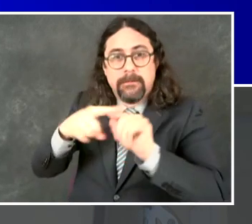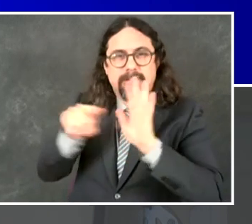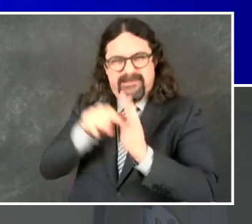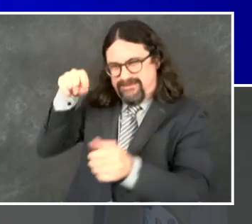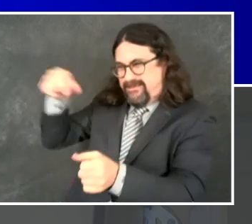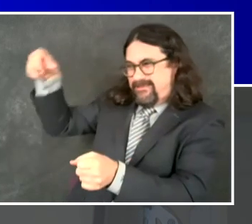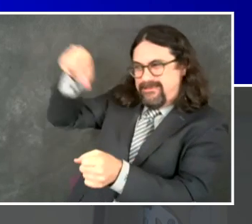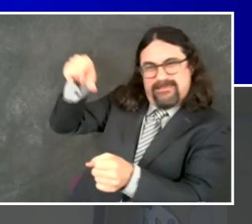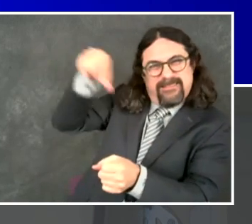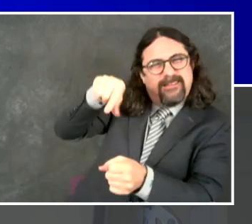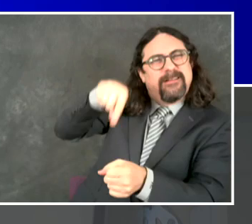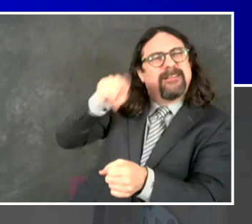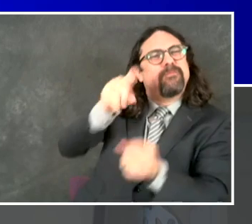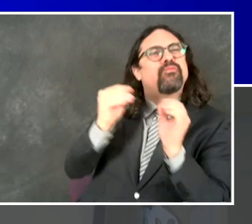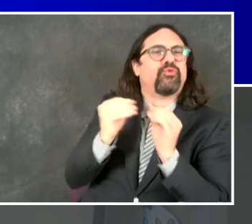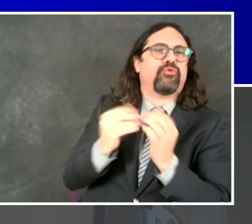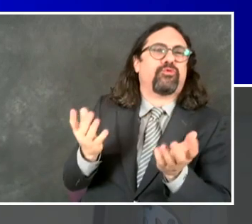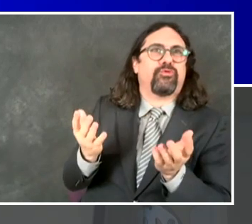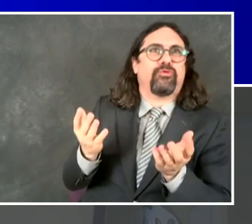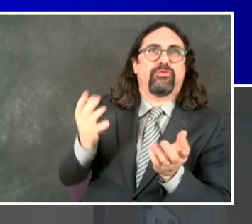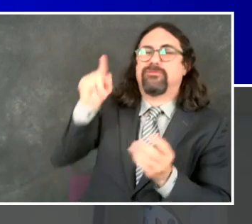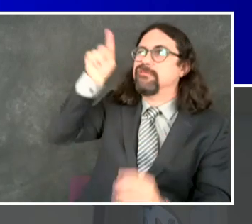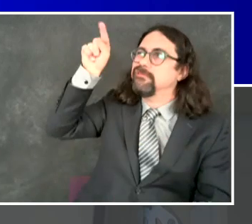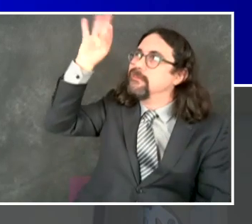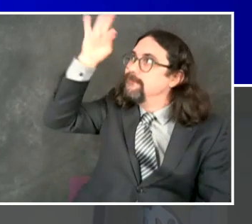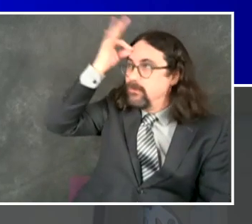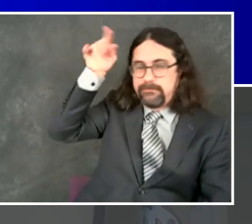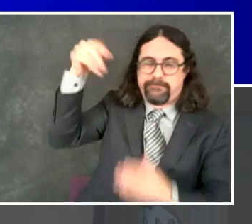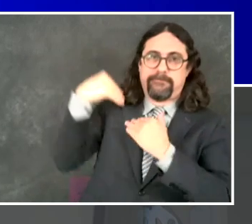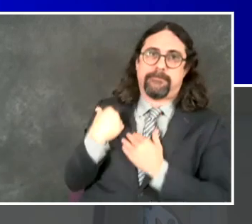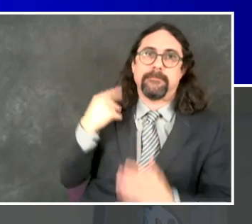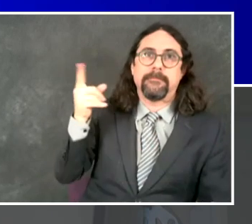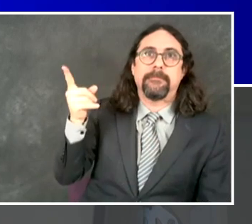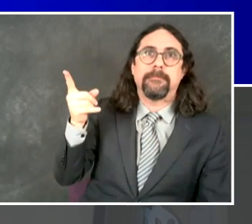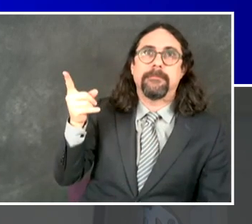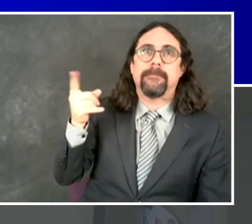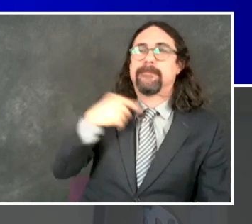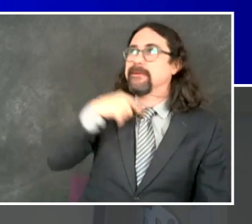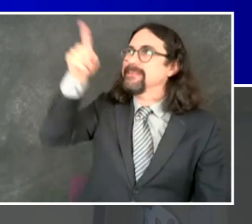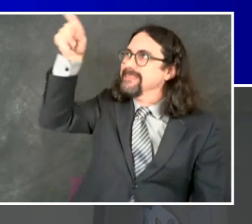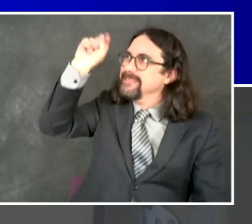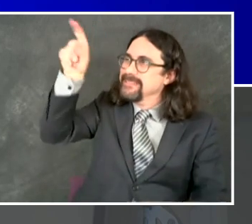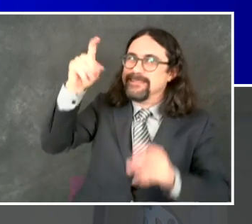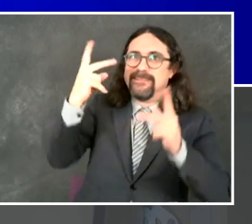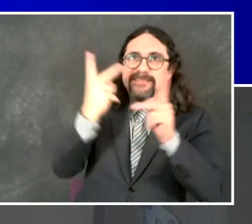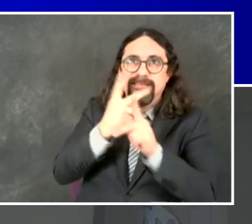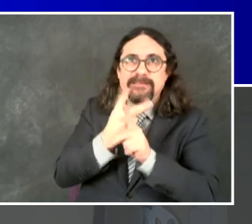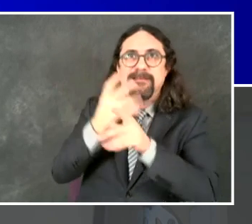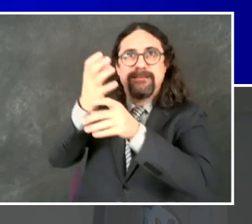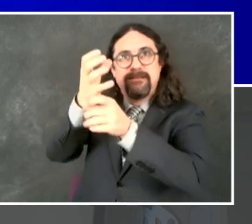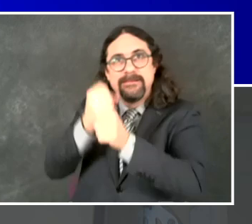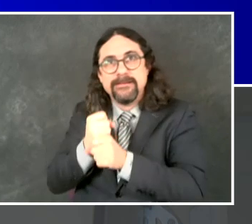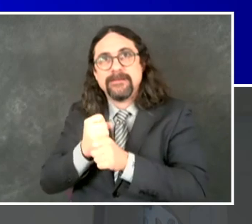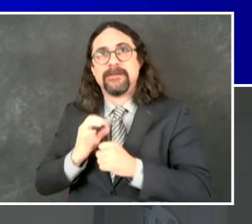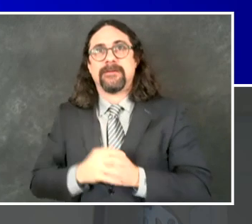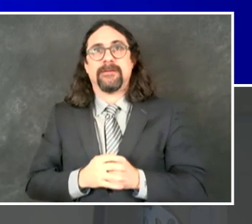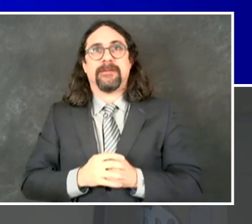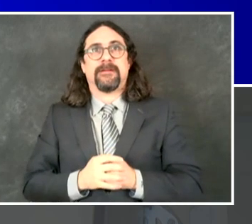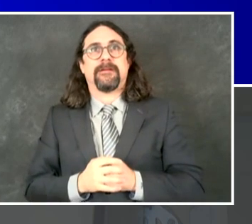NEED TO. IT'S BEEN THE SAME STORY FROM THE BEGINNING. NOT FOCUSING ON TESTING WHEN WE NEETHD EM TO,ND A THEN EVEN WHEN EVERYONE BECAME